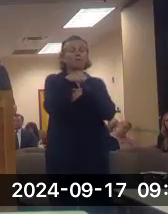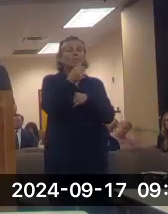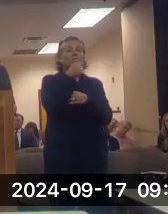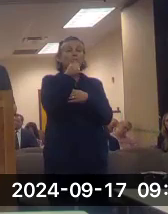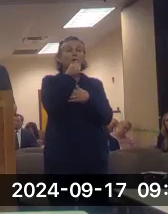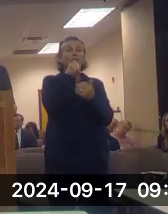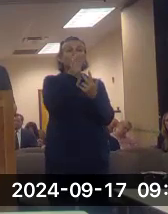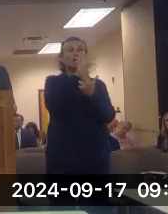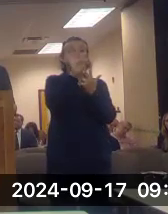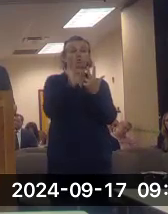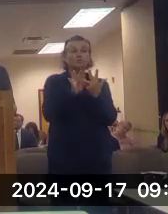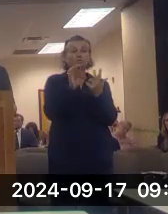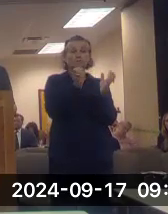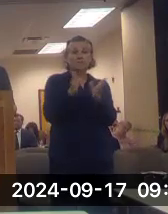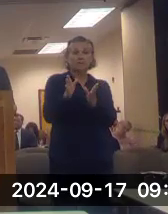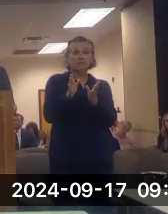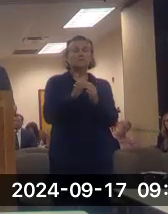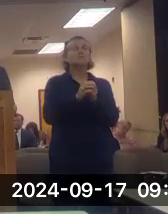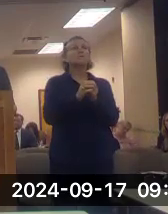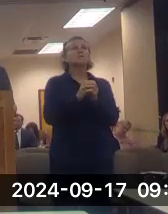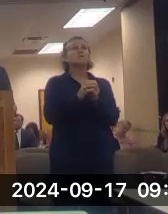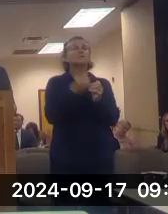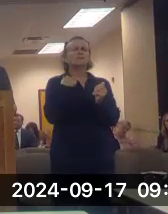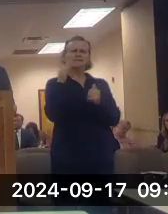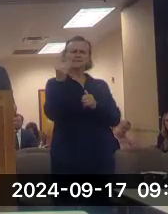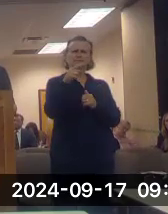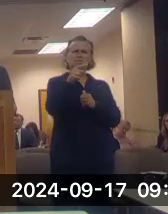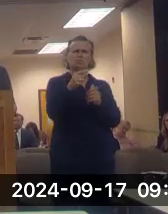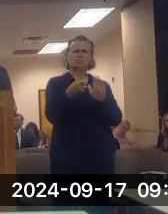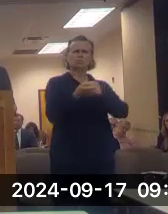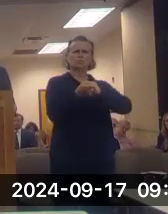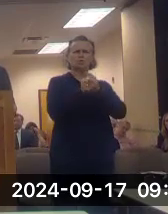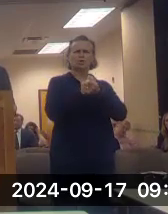Reginald Parson: It appears to us that you've changed the statutory requirement